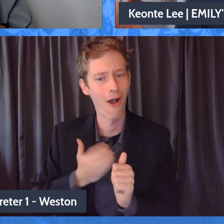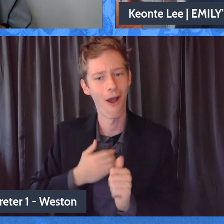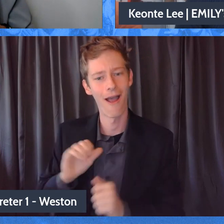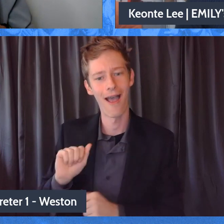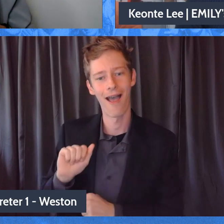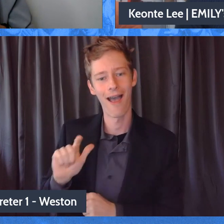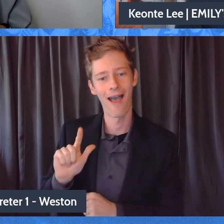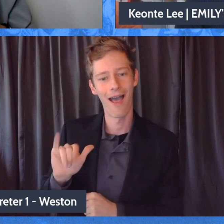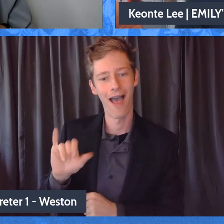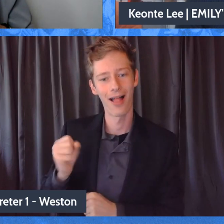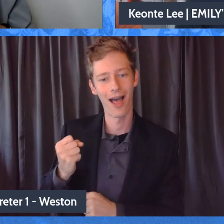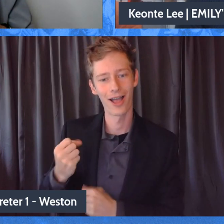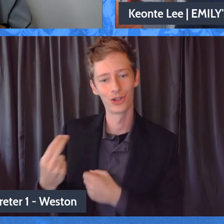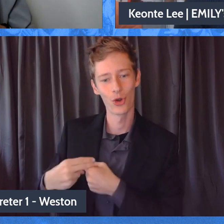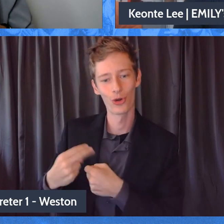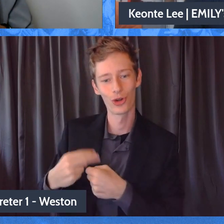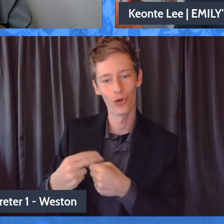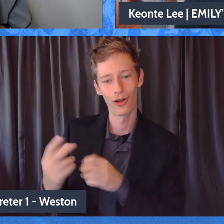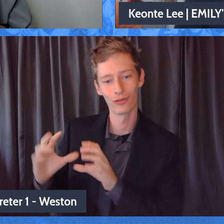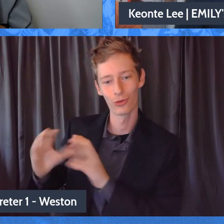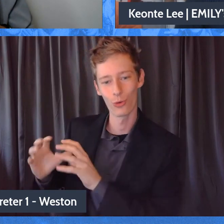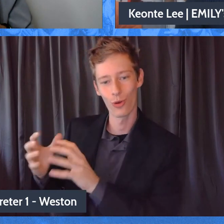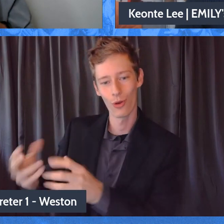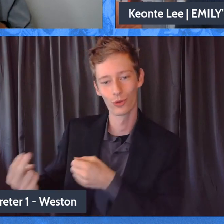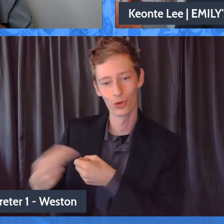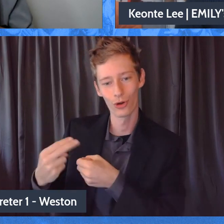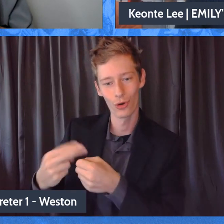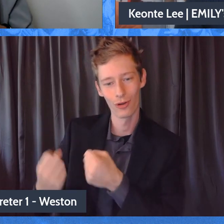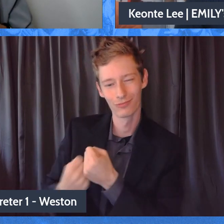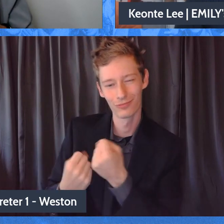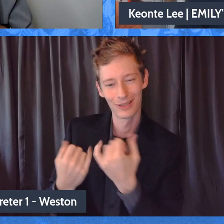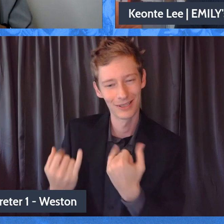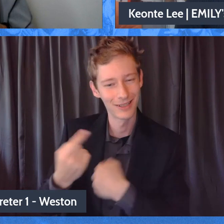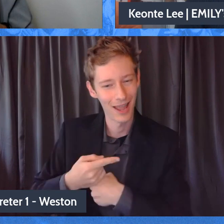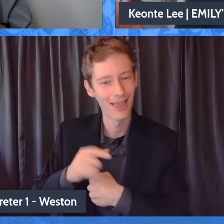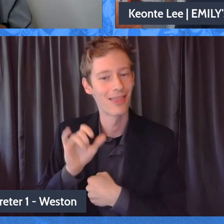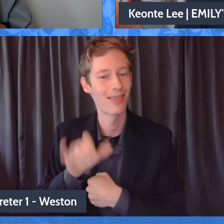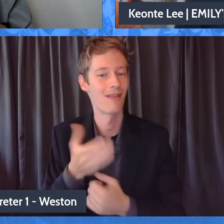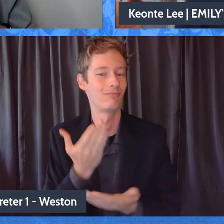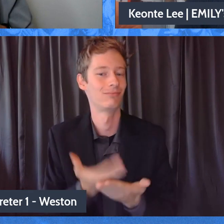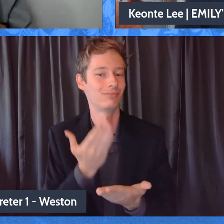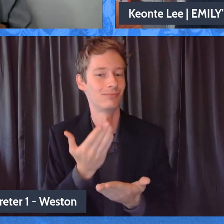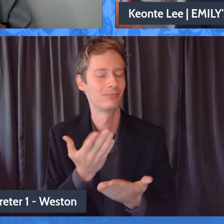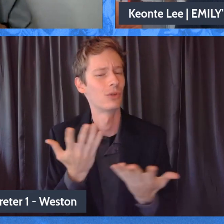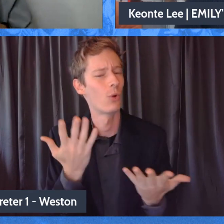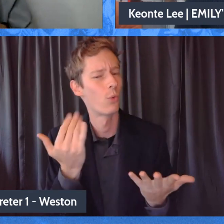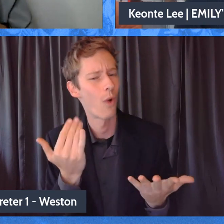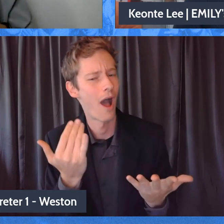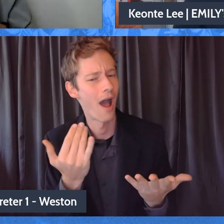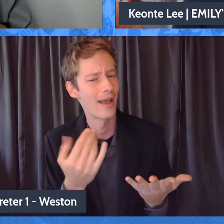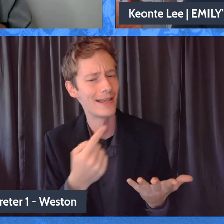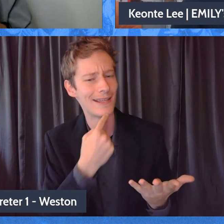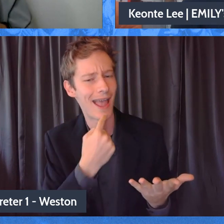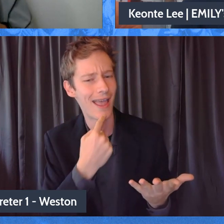is a testament to that fact. So what was it about EMILY's List that made you decide to say yes to this opportunity?